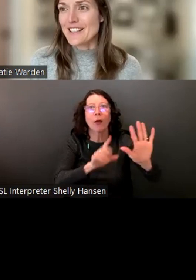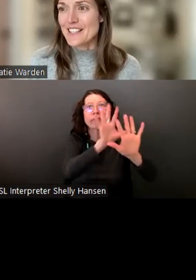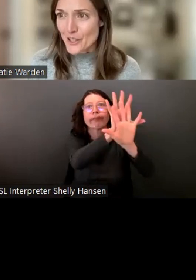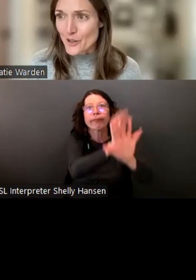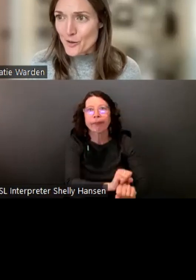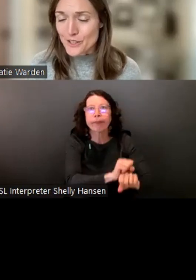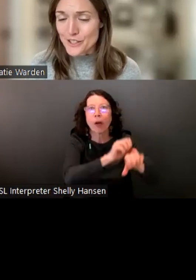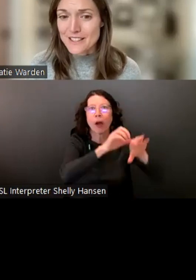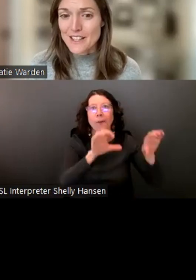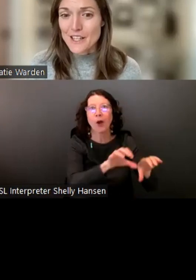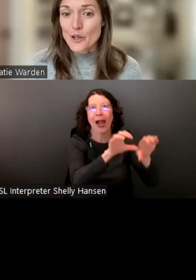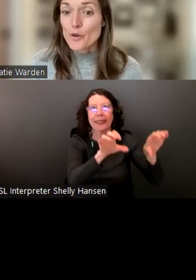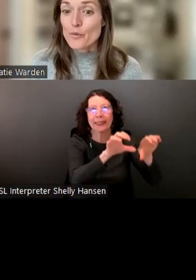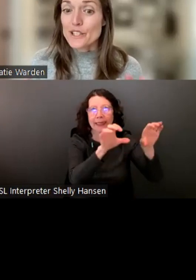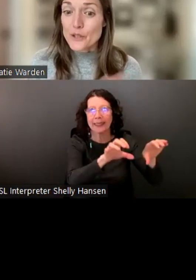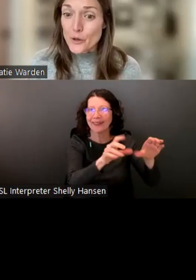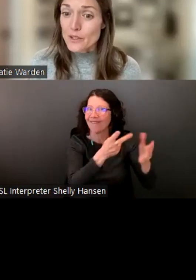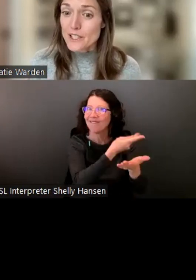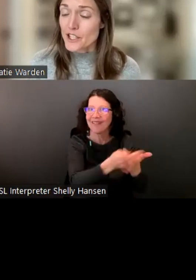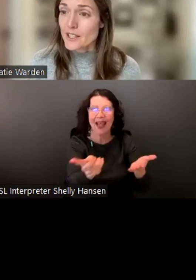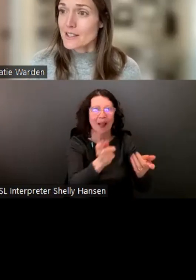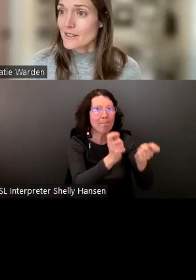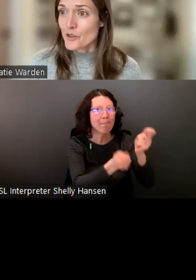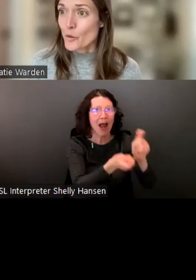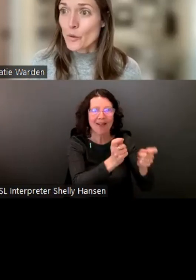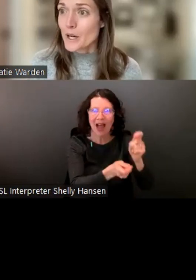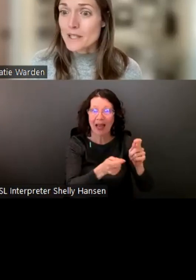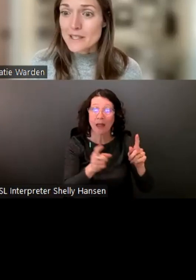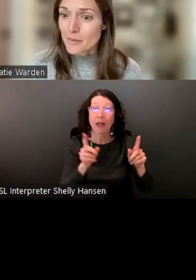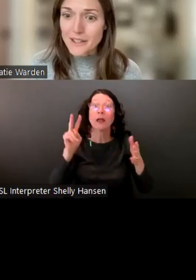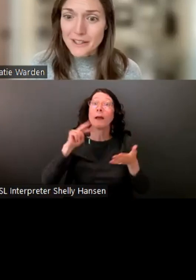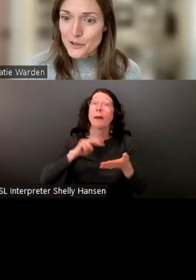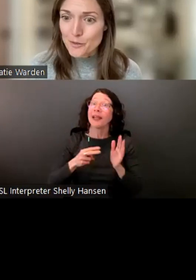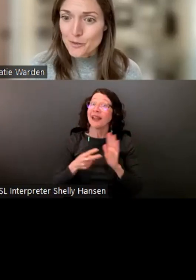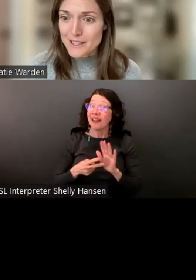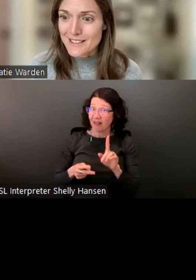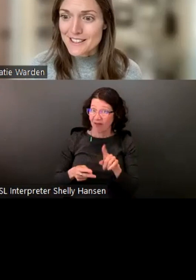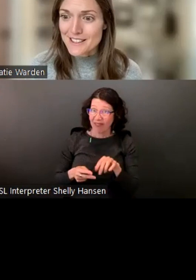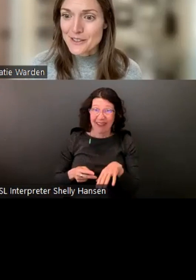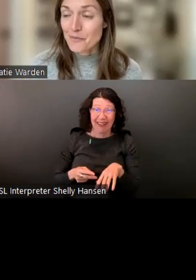In other words, when we don't adjust the way we typically do business,